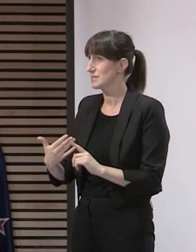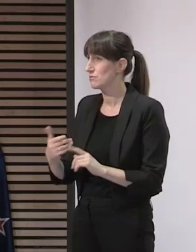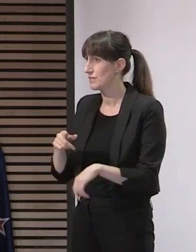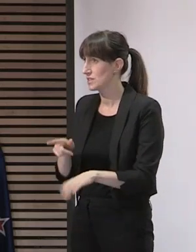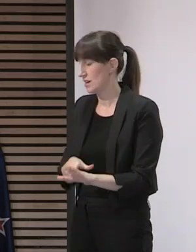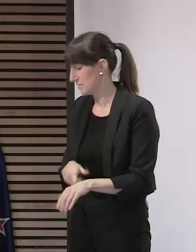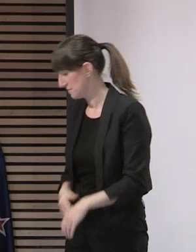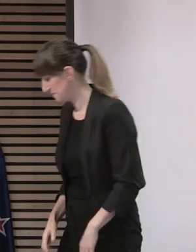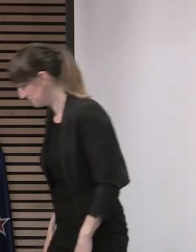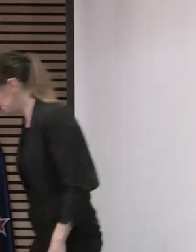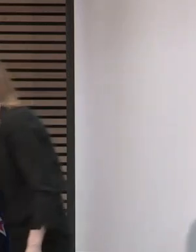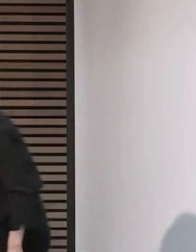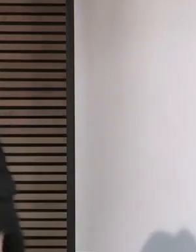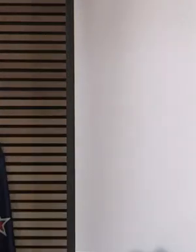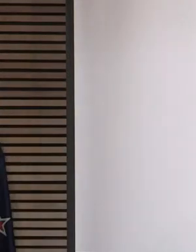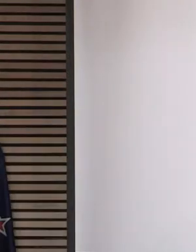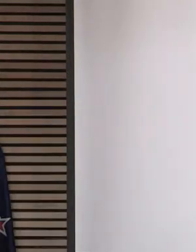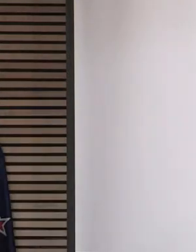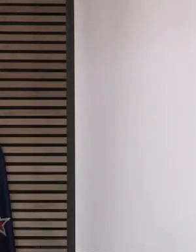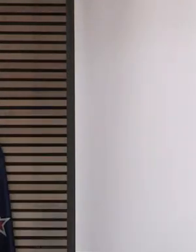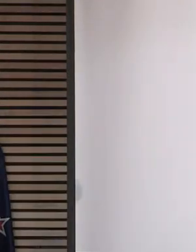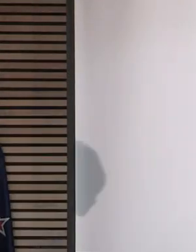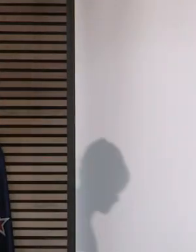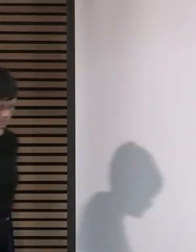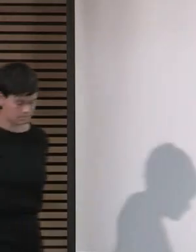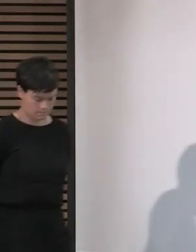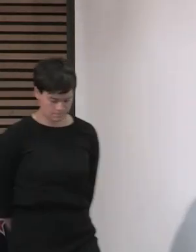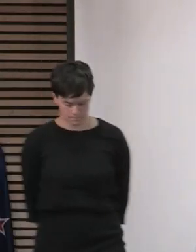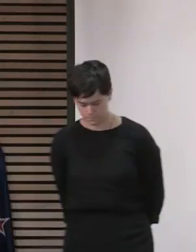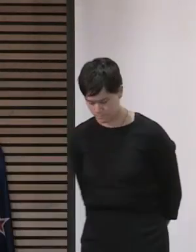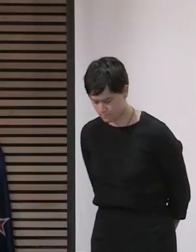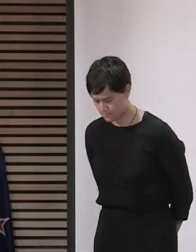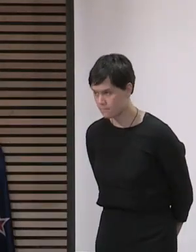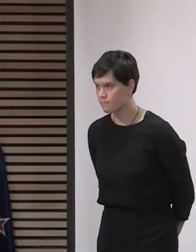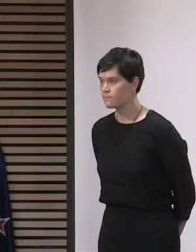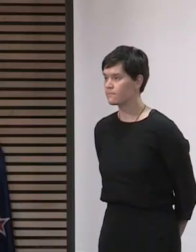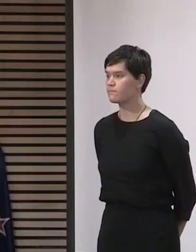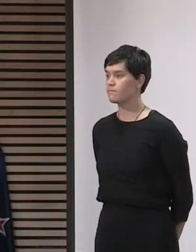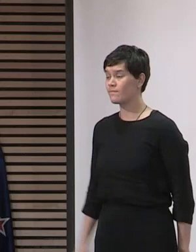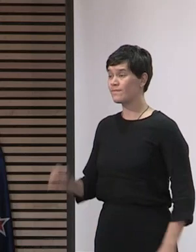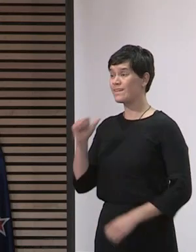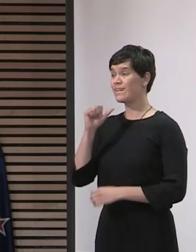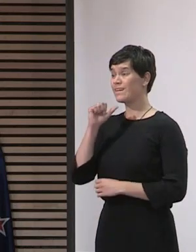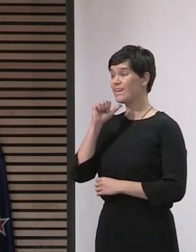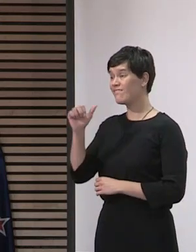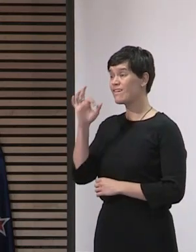that's something we've had for, obviously, a number of elections. Will this open the door in